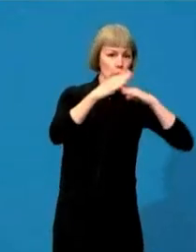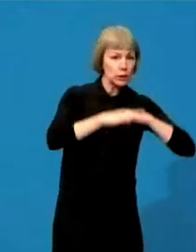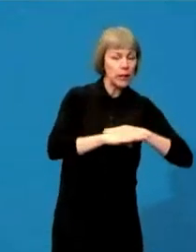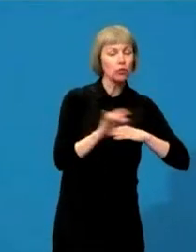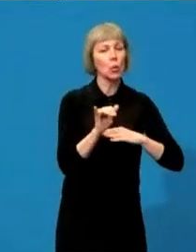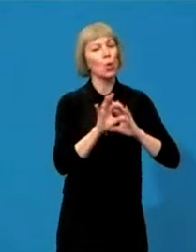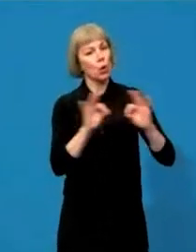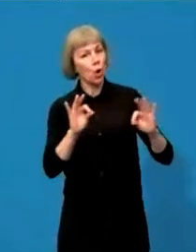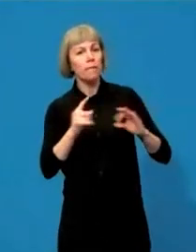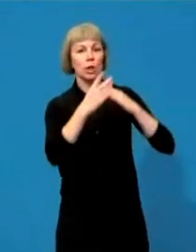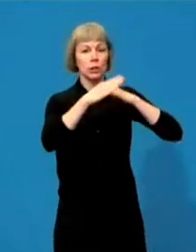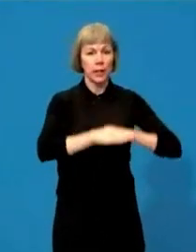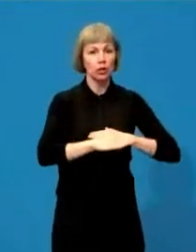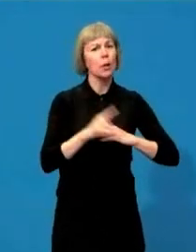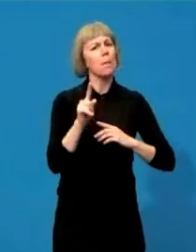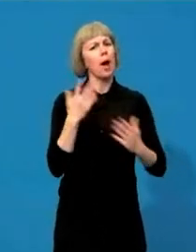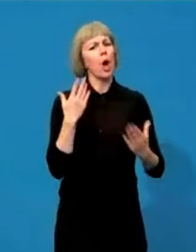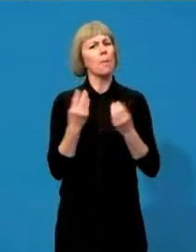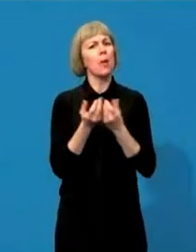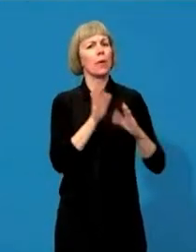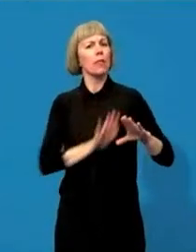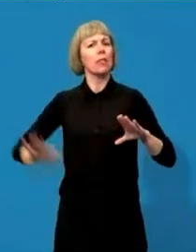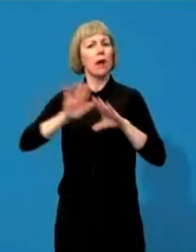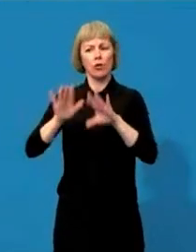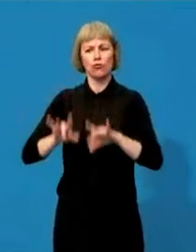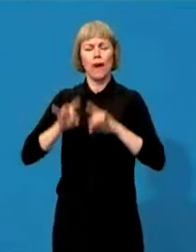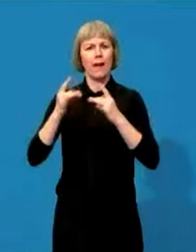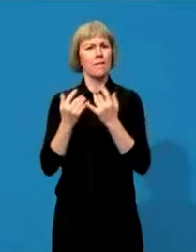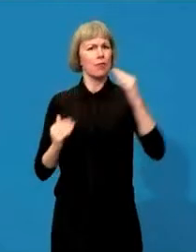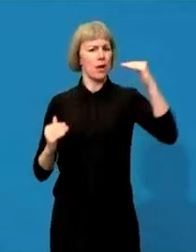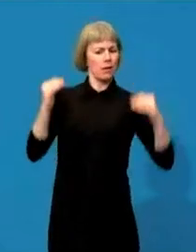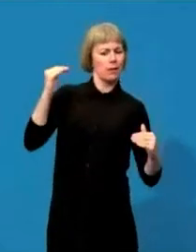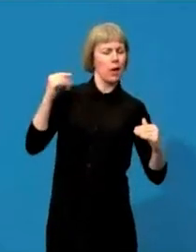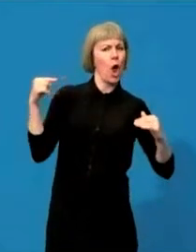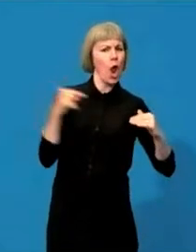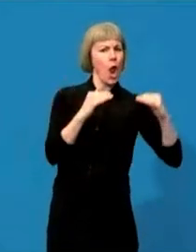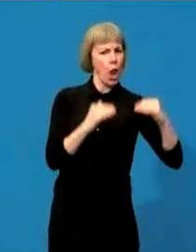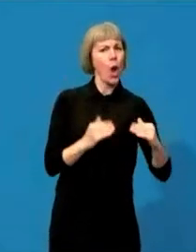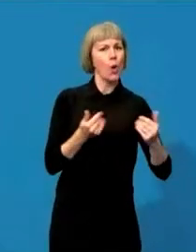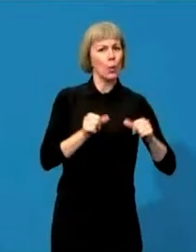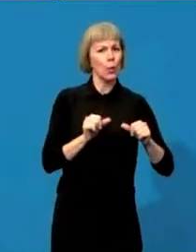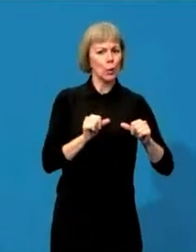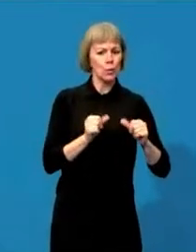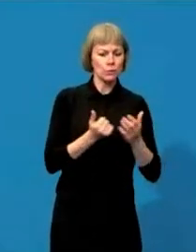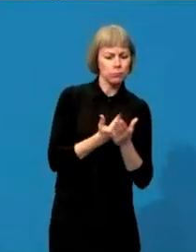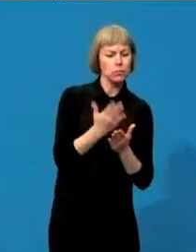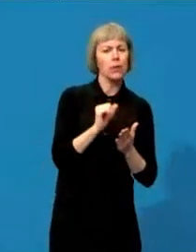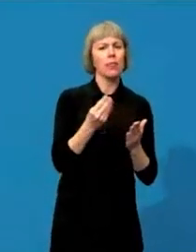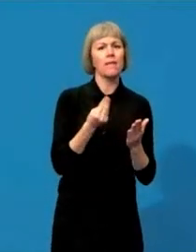average. As I indicated, Commissioners, it is a preliminary analysis by the data team